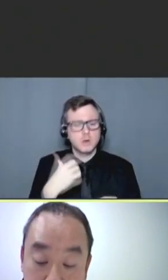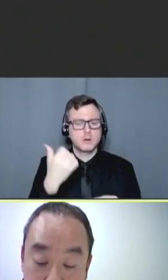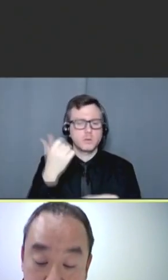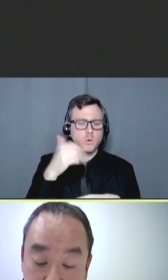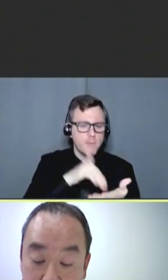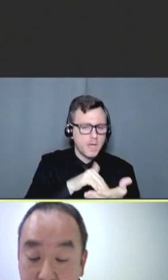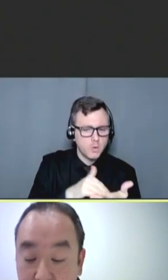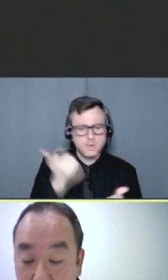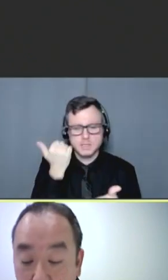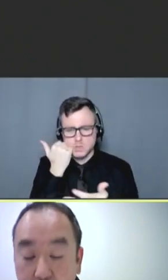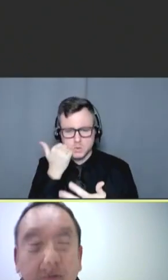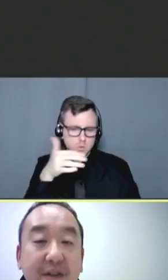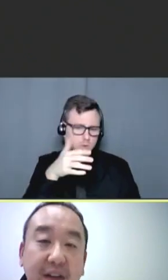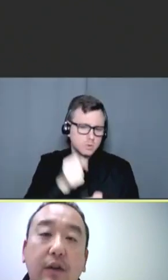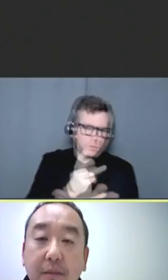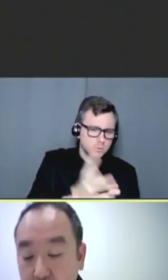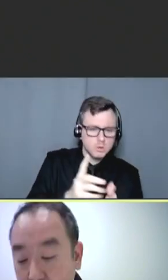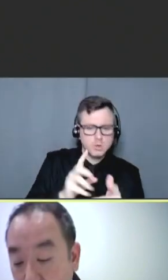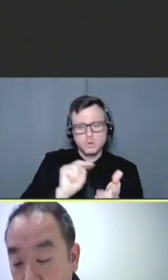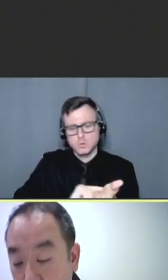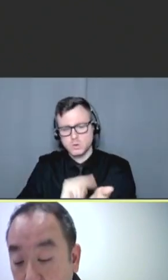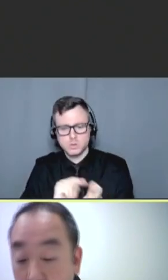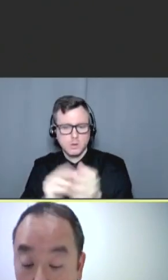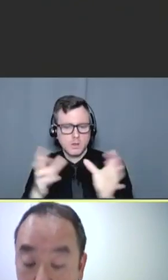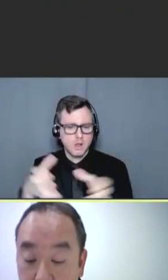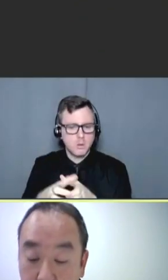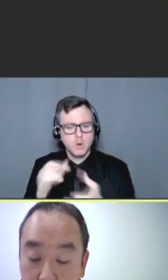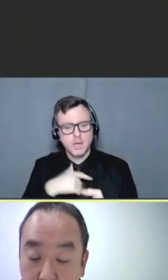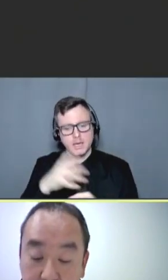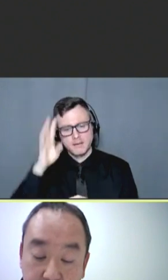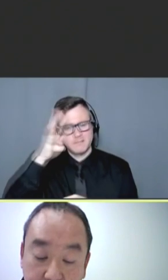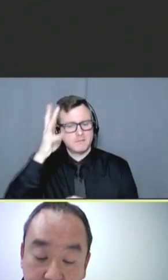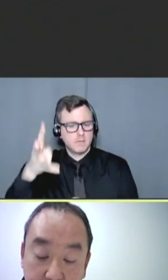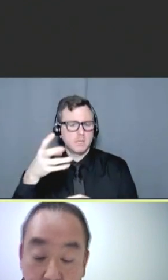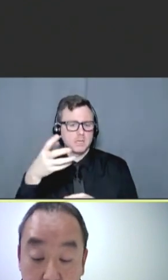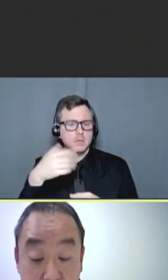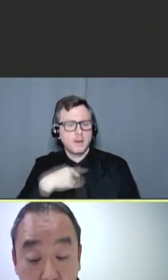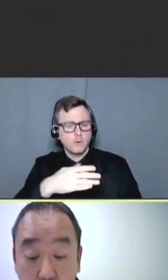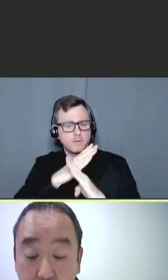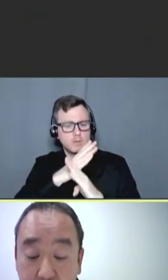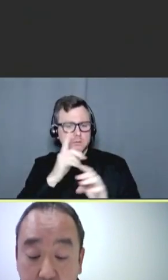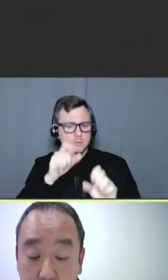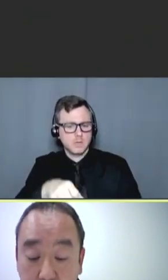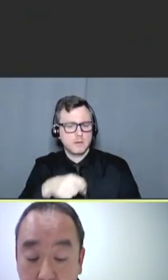intervention to help with a particular community. Our student group was interested in LGBTQ+ helping